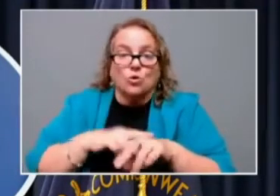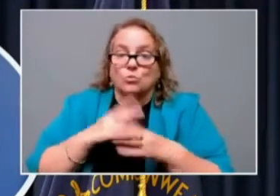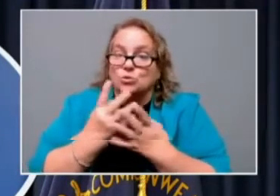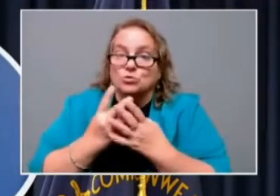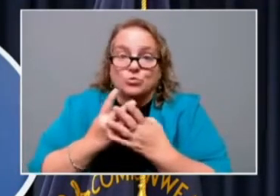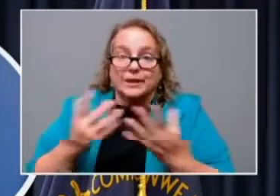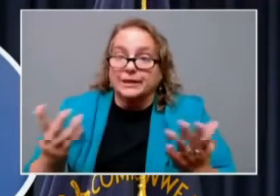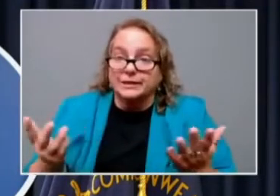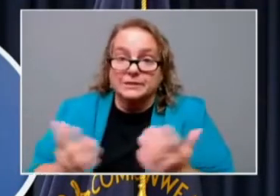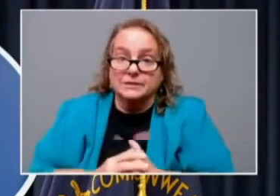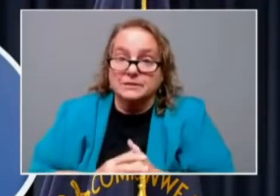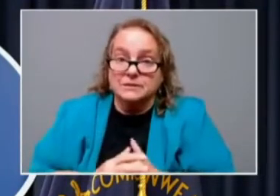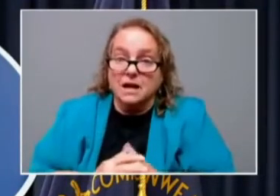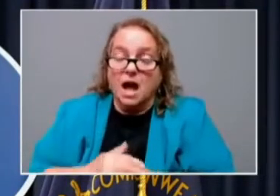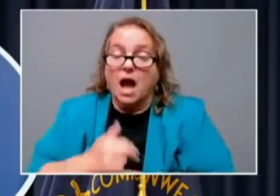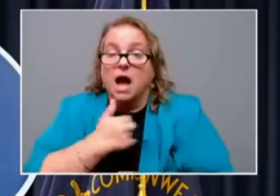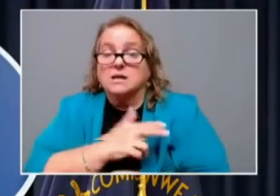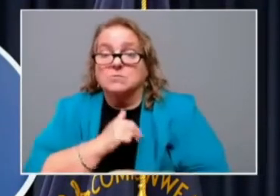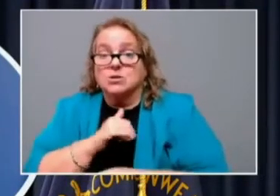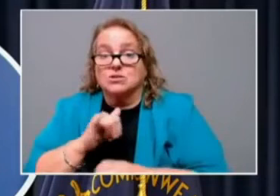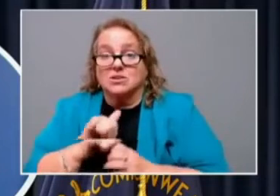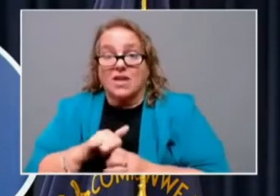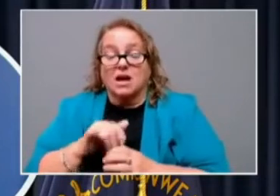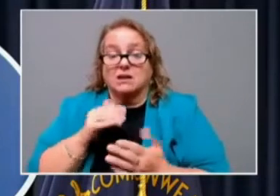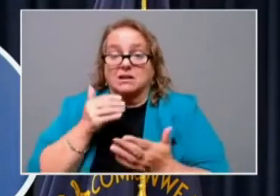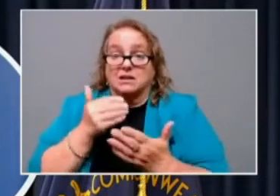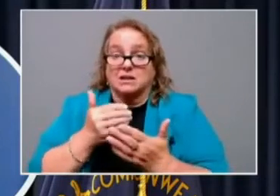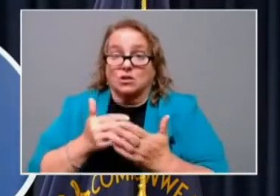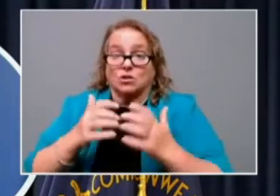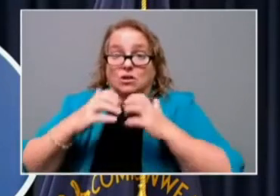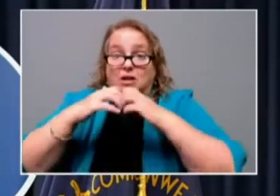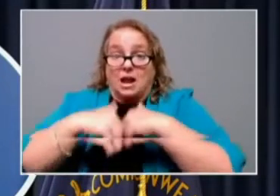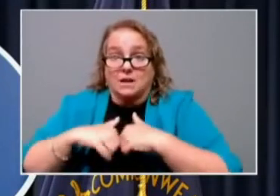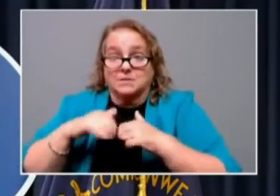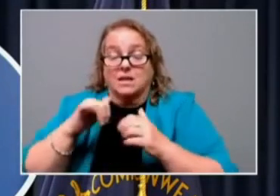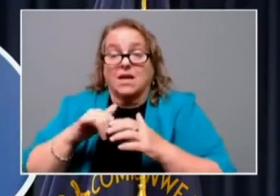Hospitals that are on the brink of collapse that end up full results in